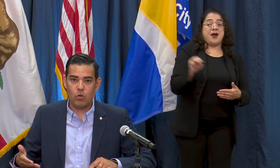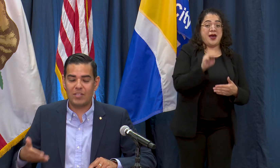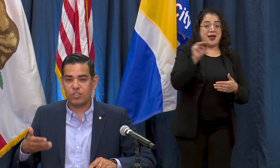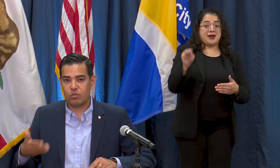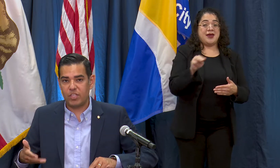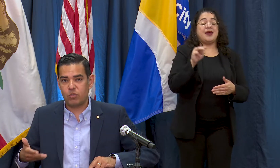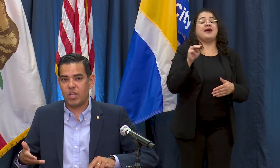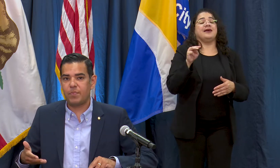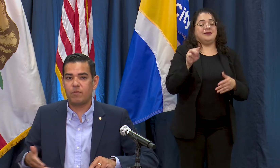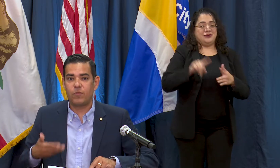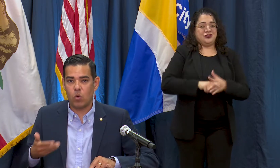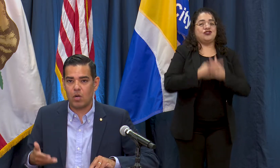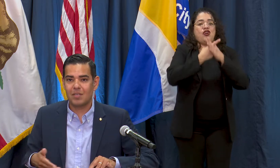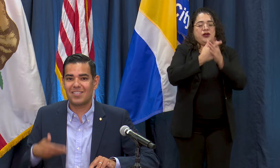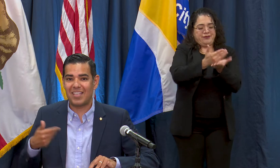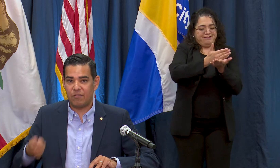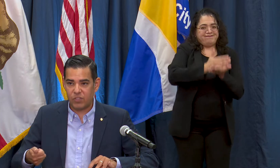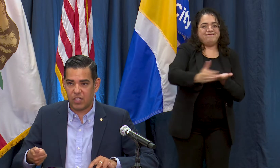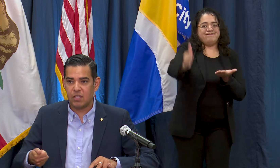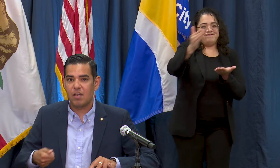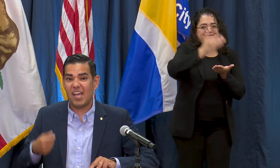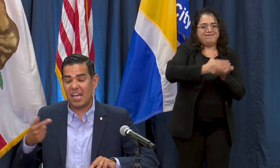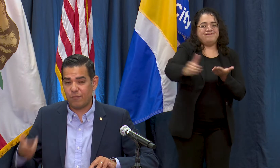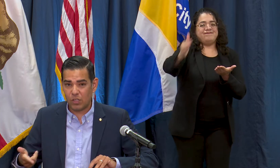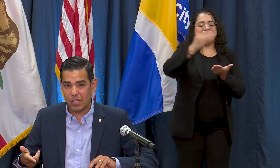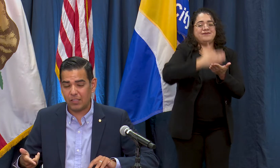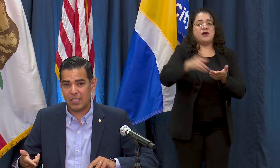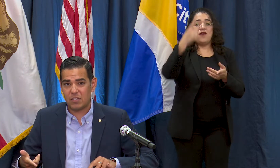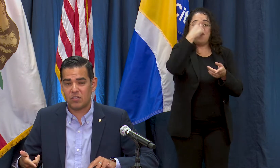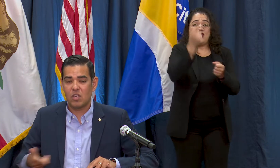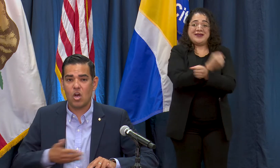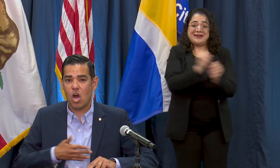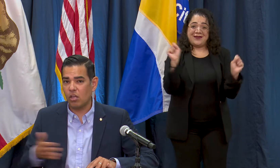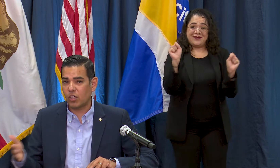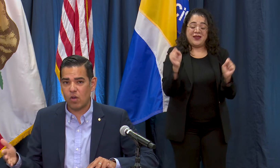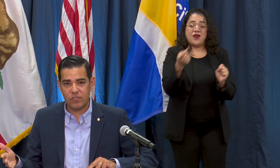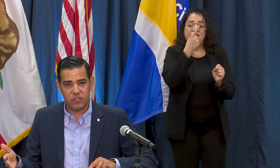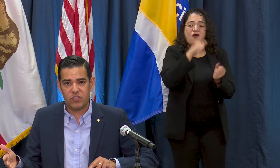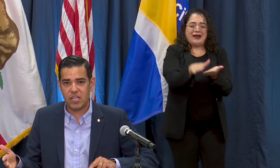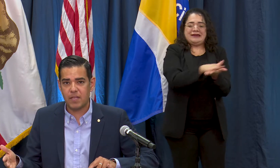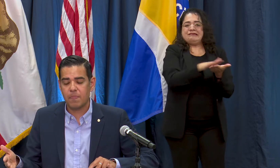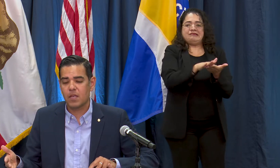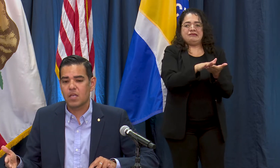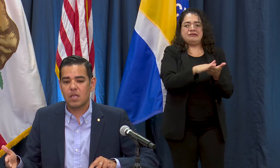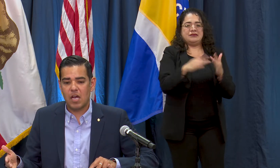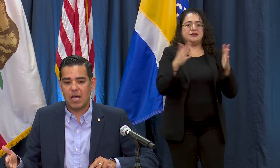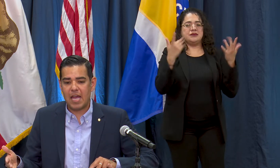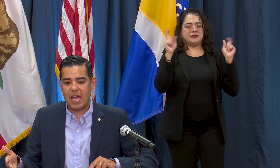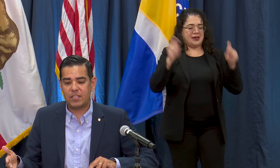and street sweep for safety and for cleanliness all across the city and it's